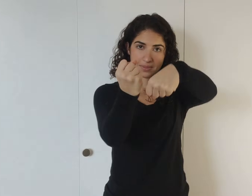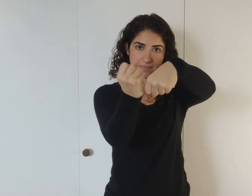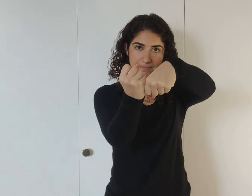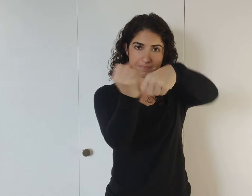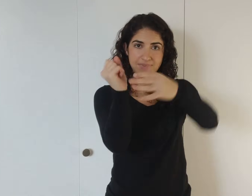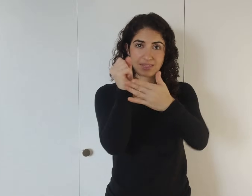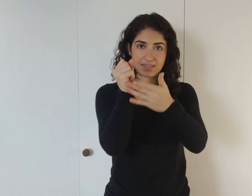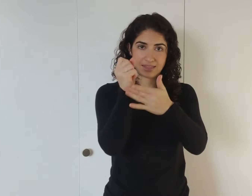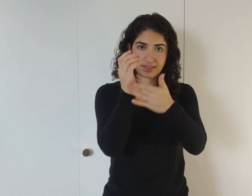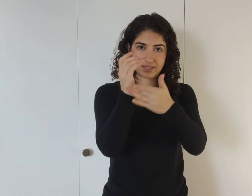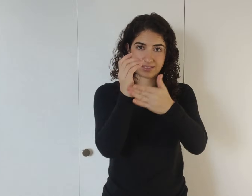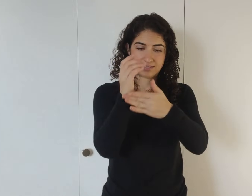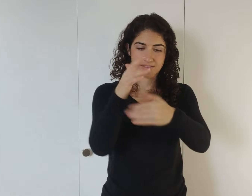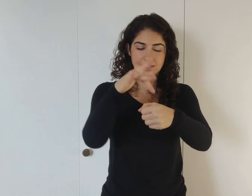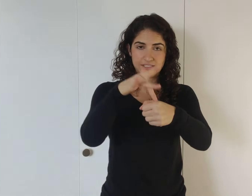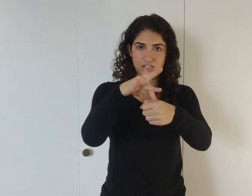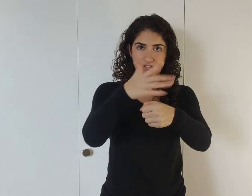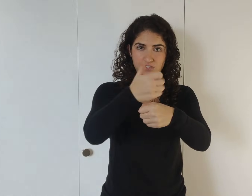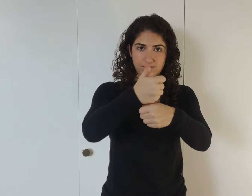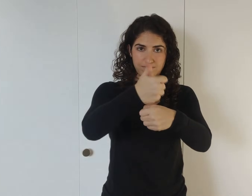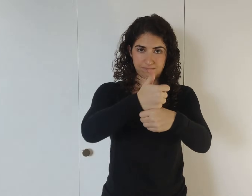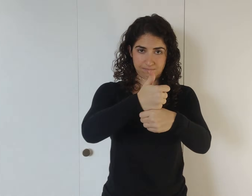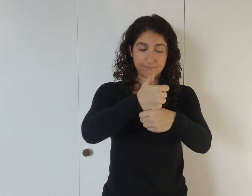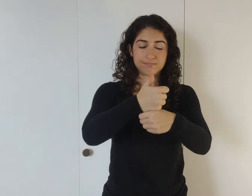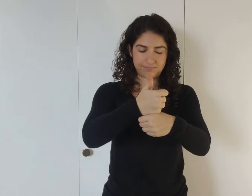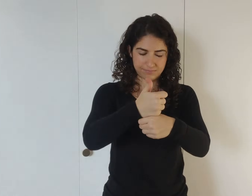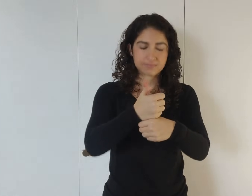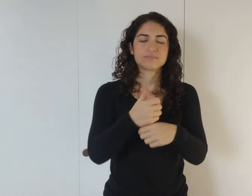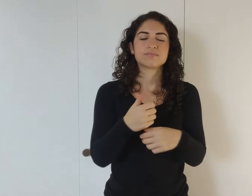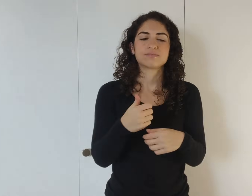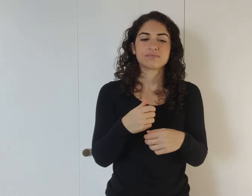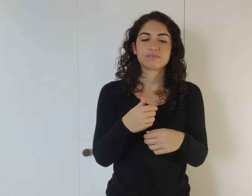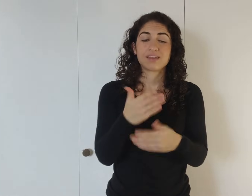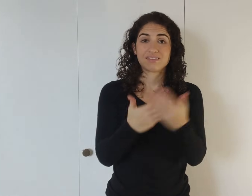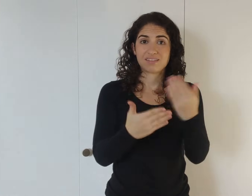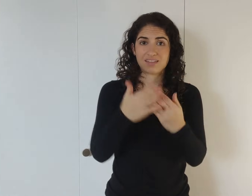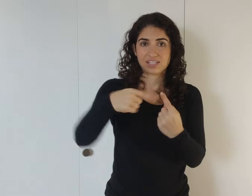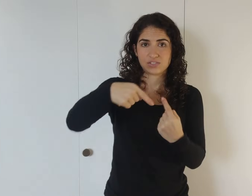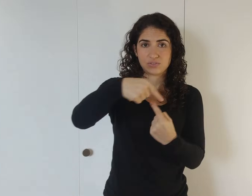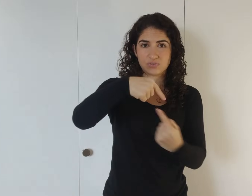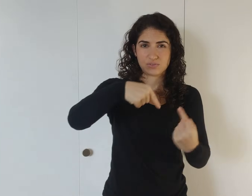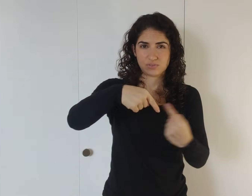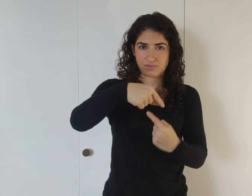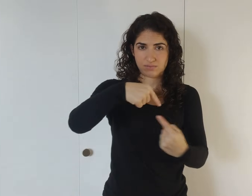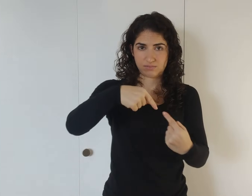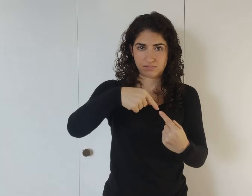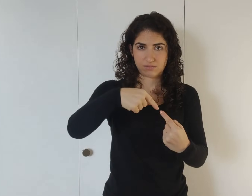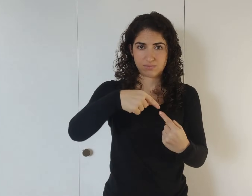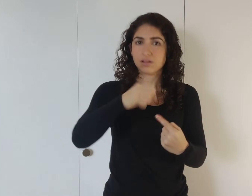So again it's the bottom of one hand touching the top of the other, and then the hands circle.